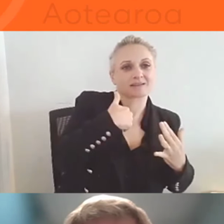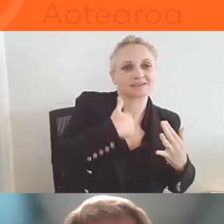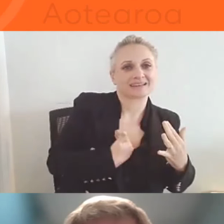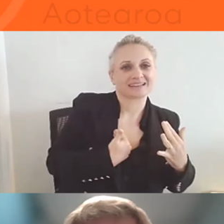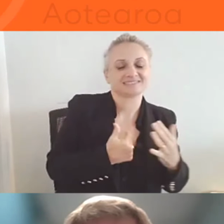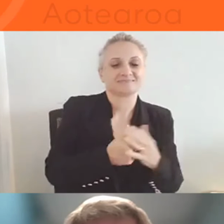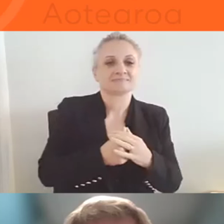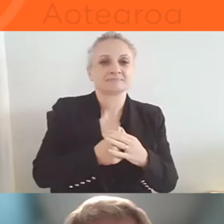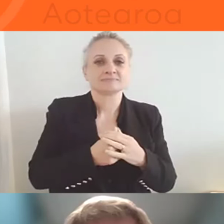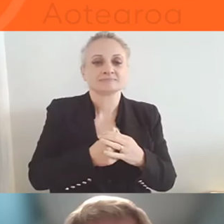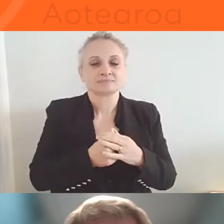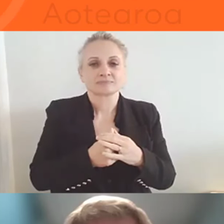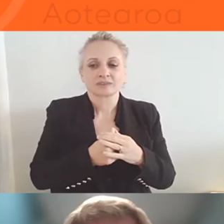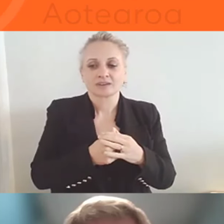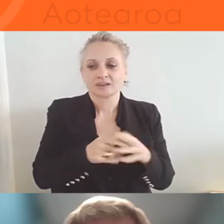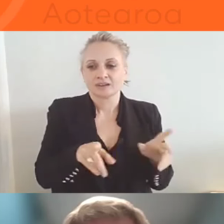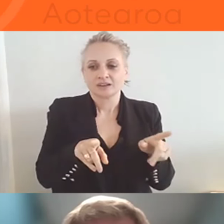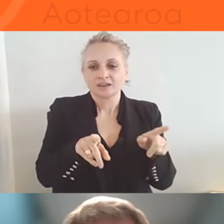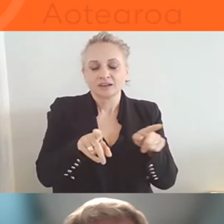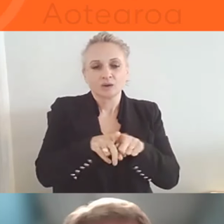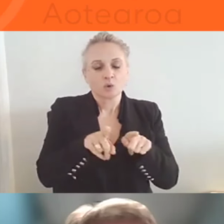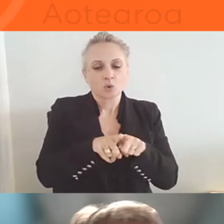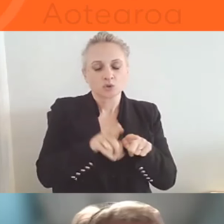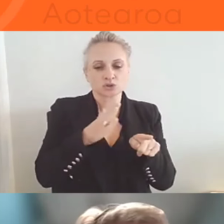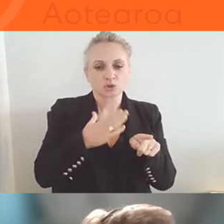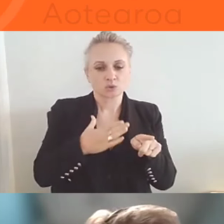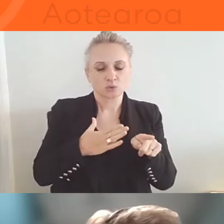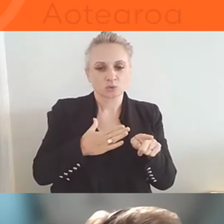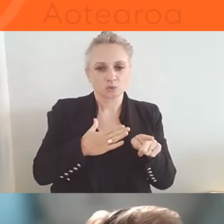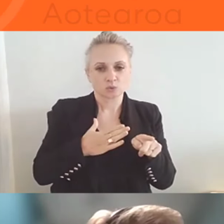our biggest body of housing stocks, our existing housing stock, and